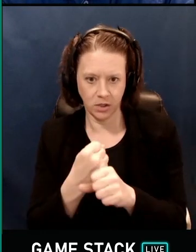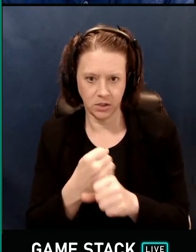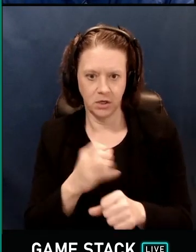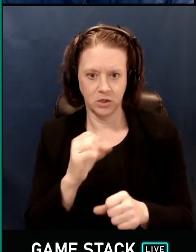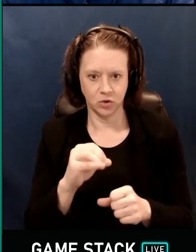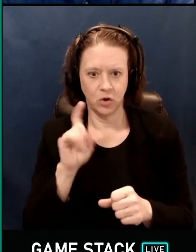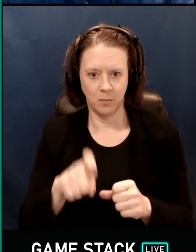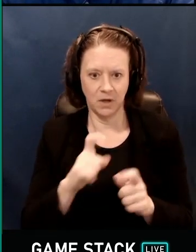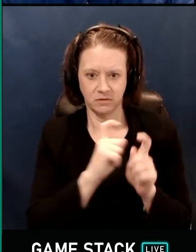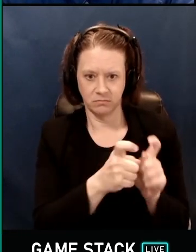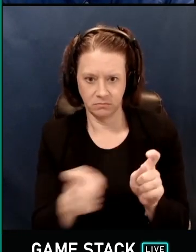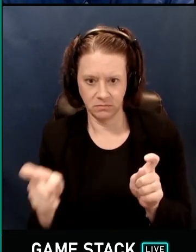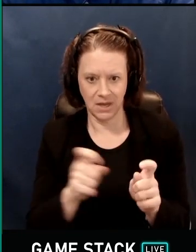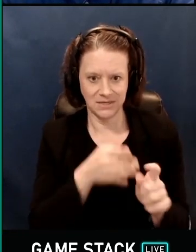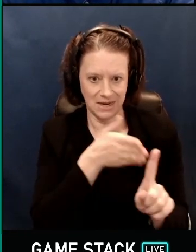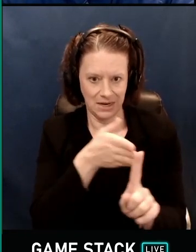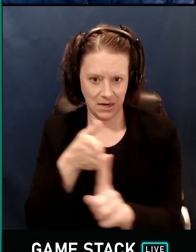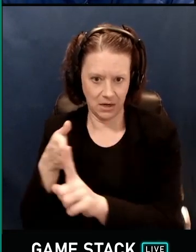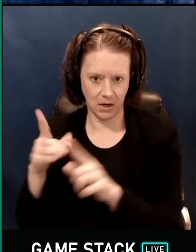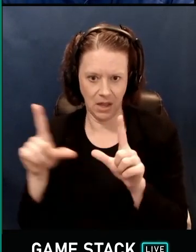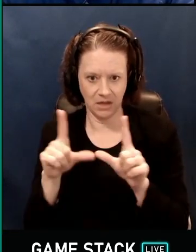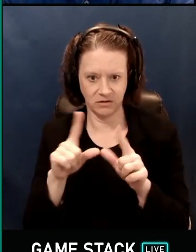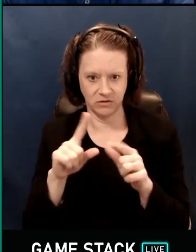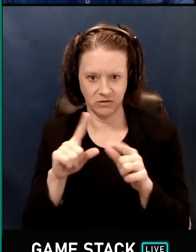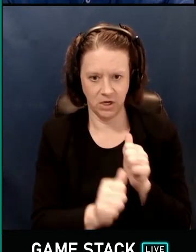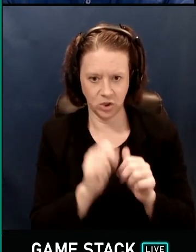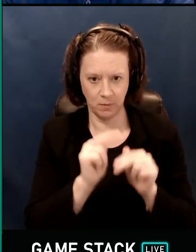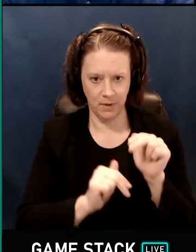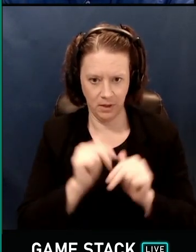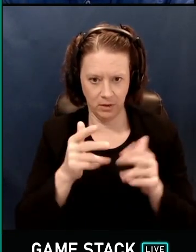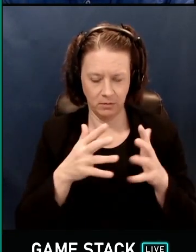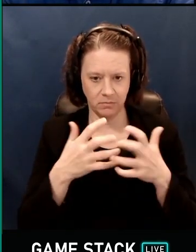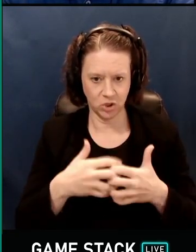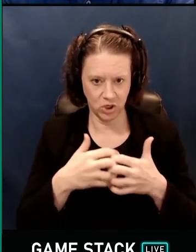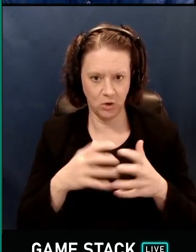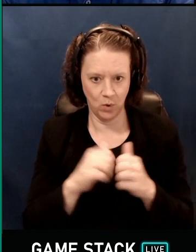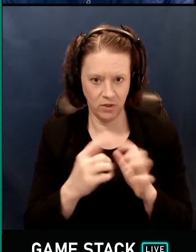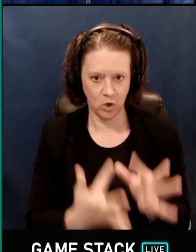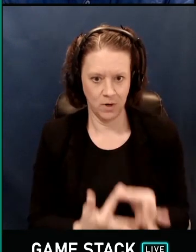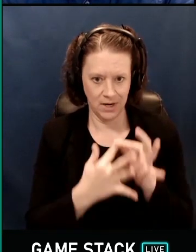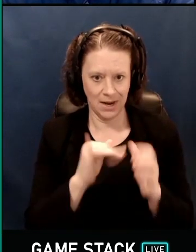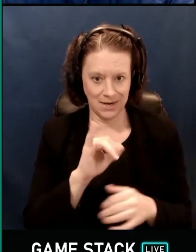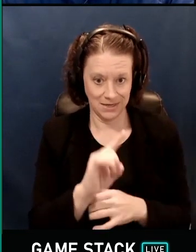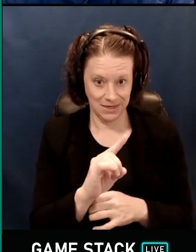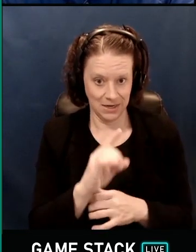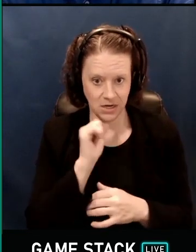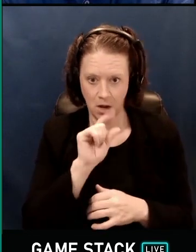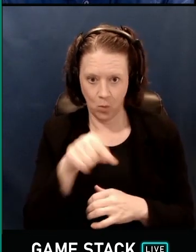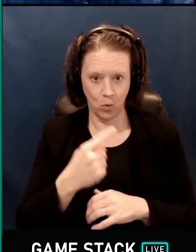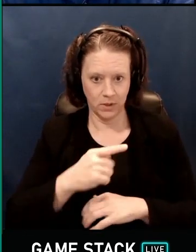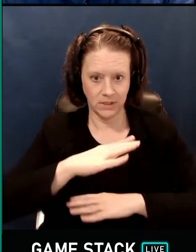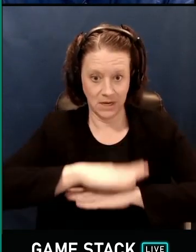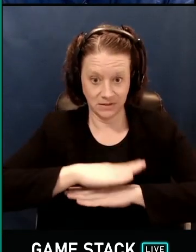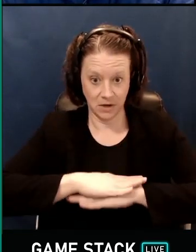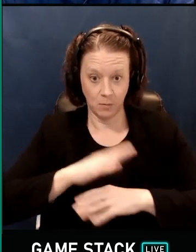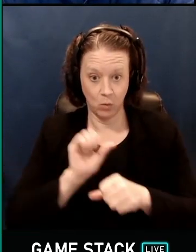by signing in with a Unity ID. Not only desktop workstations, but also automated build servers